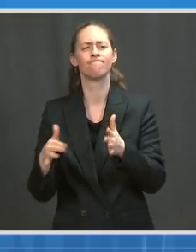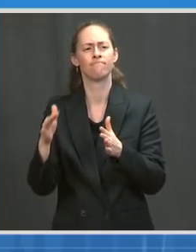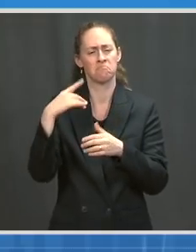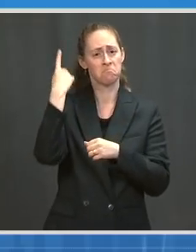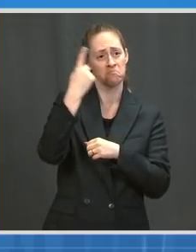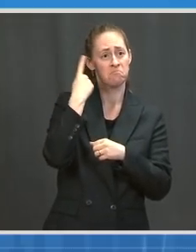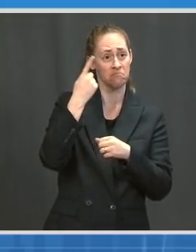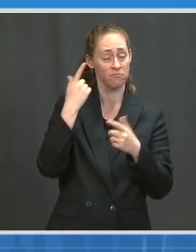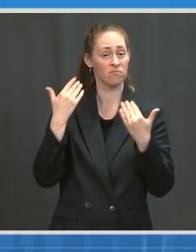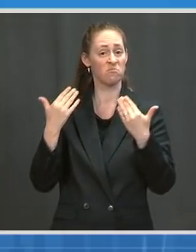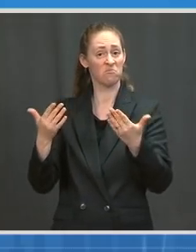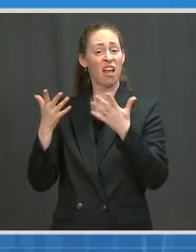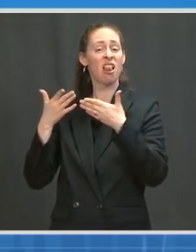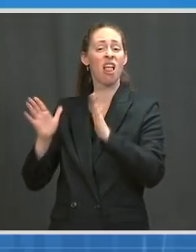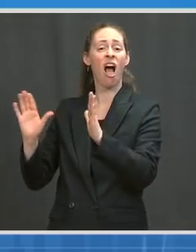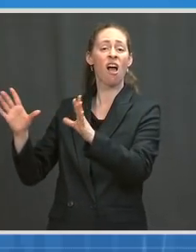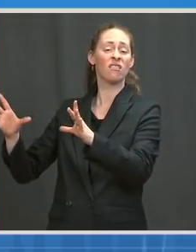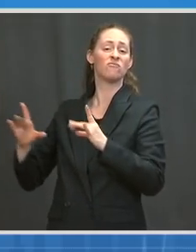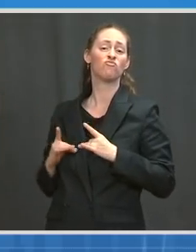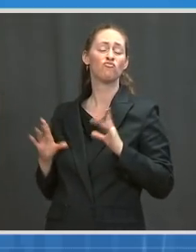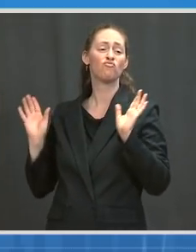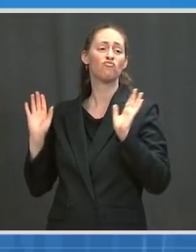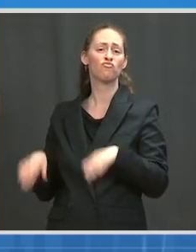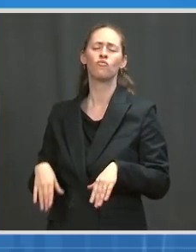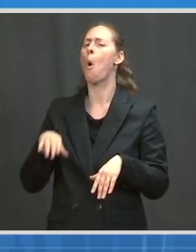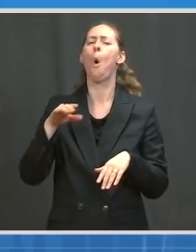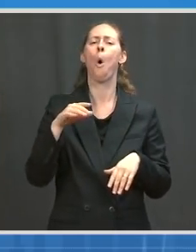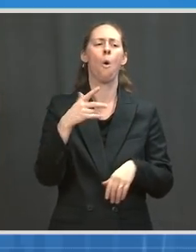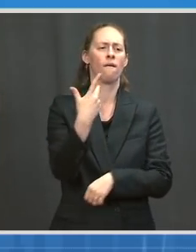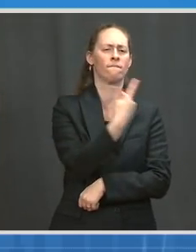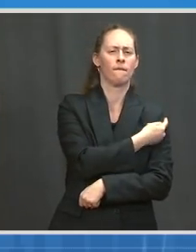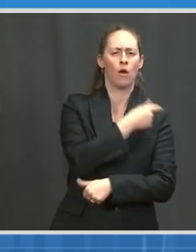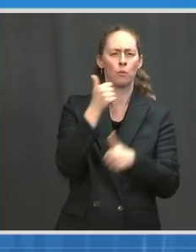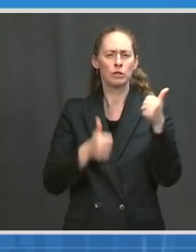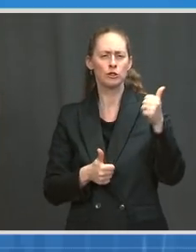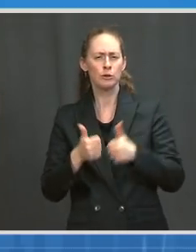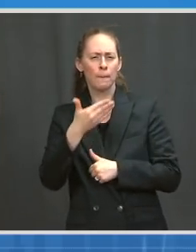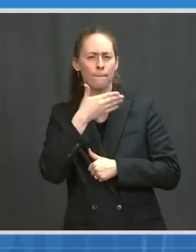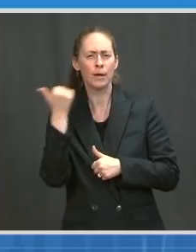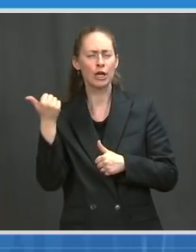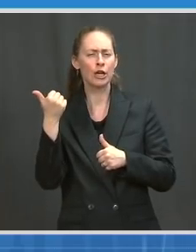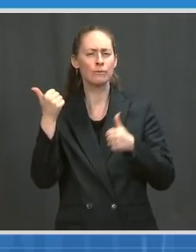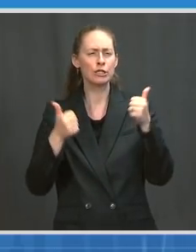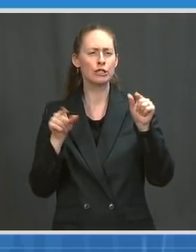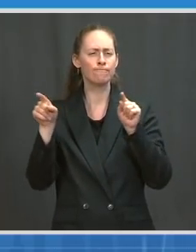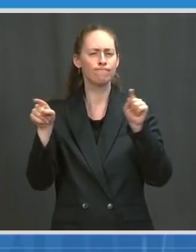So that's something that we were at least talking about some time ago. In the middle, the same thing for influenza: